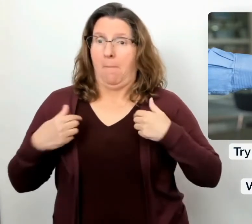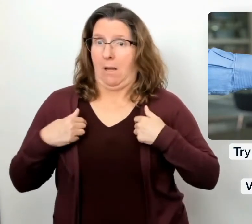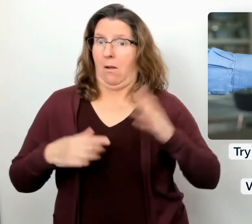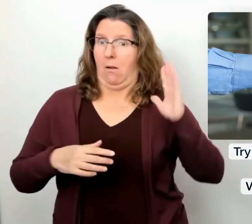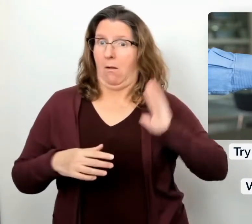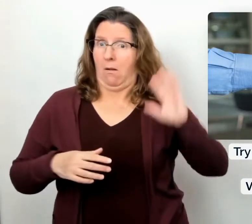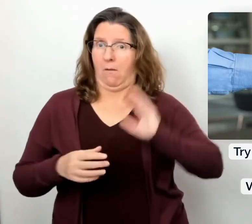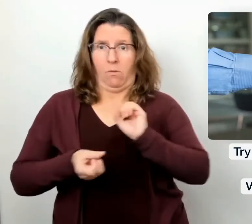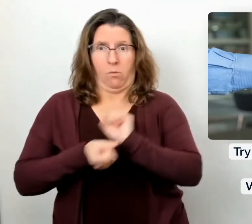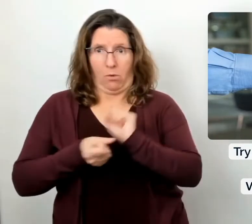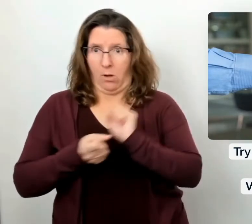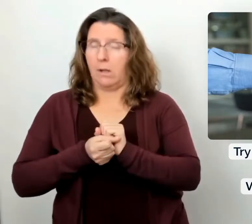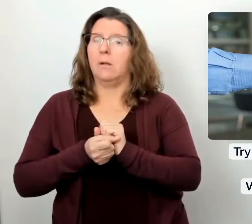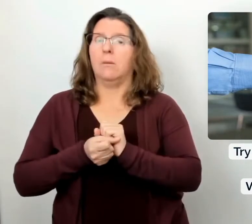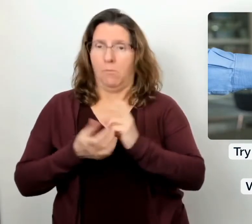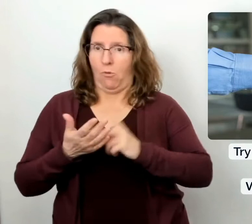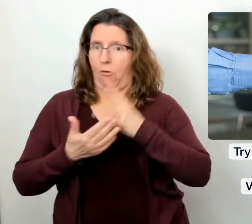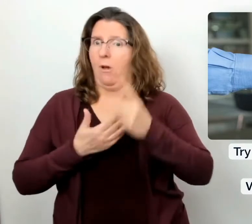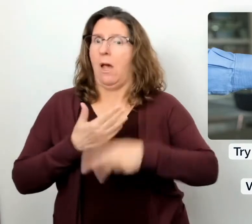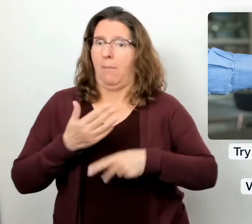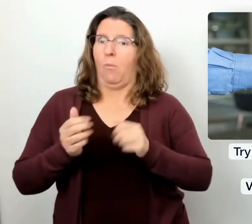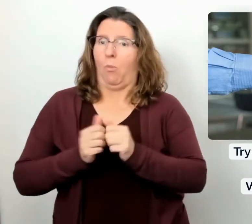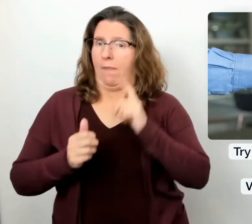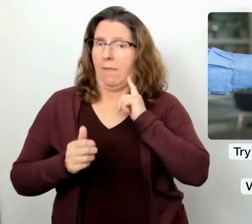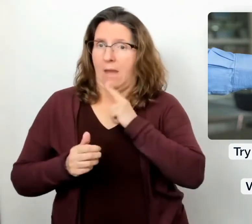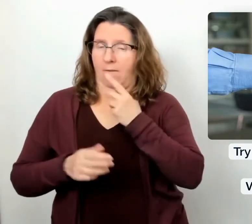I'll start with another example from my personal experience.